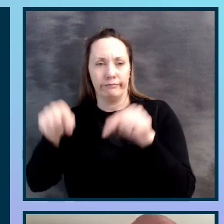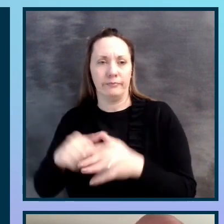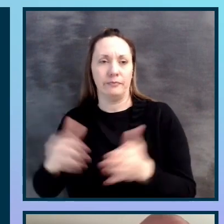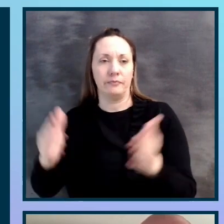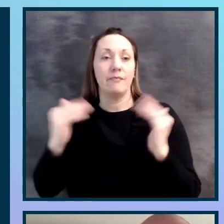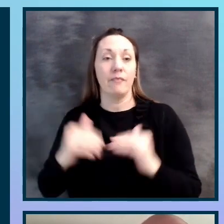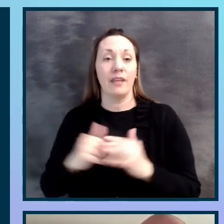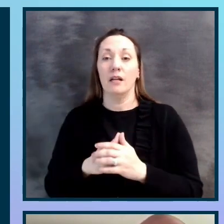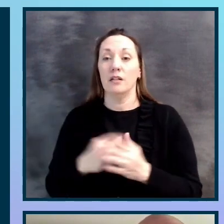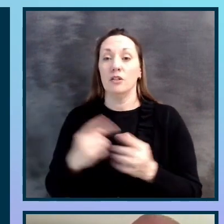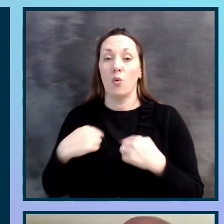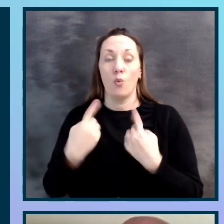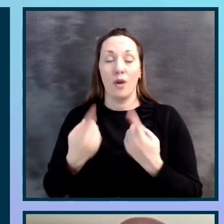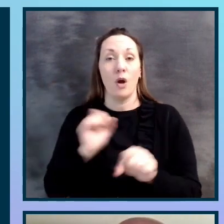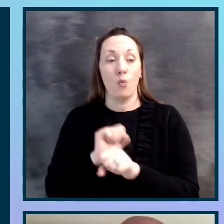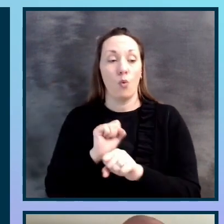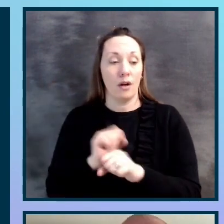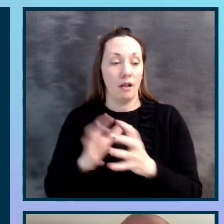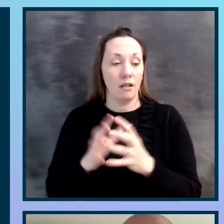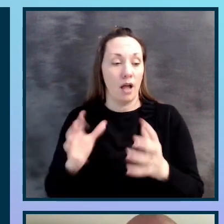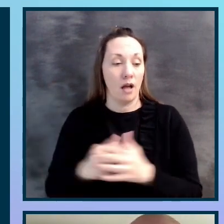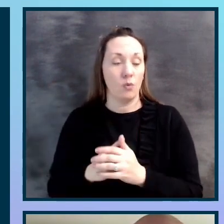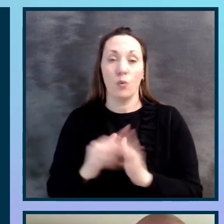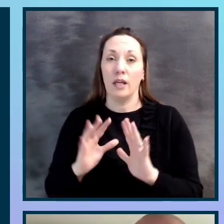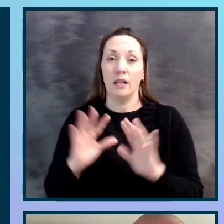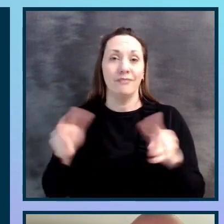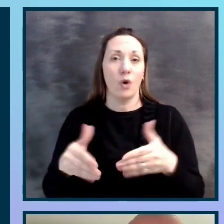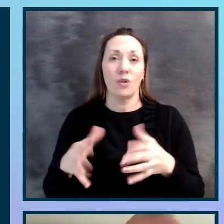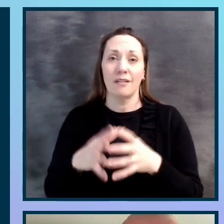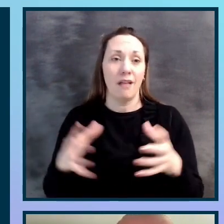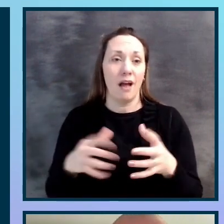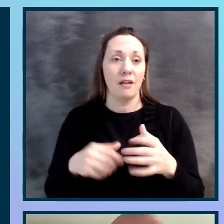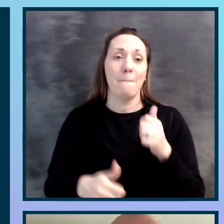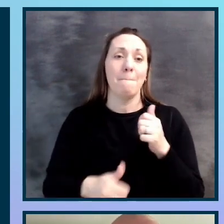So we've been working a lot. We've spent sort of most of the last year,